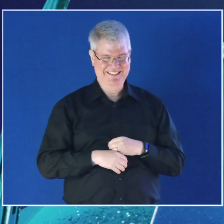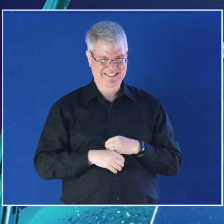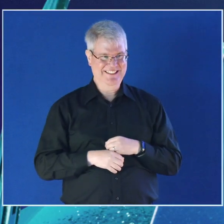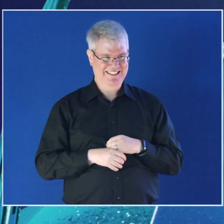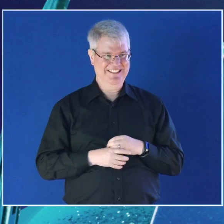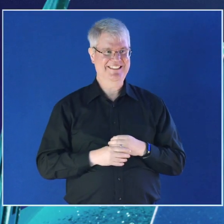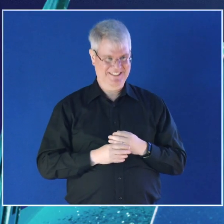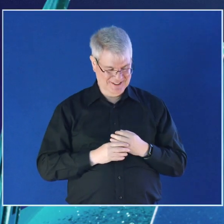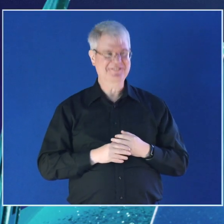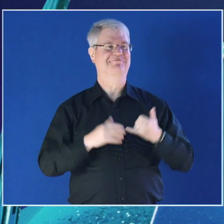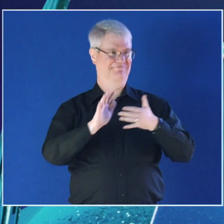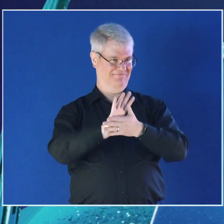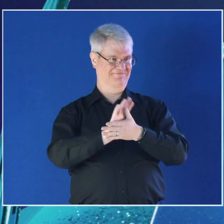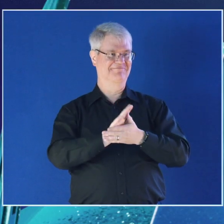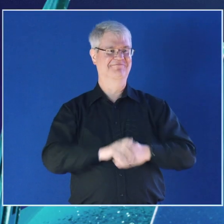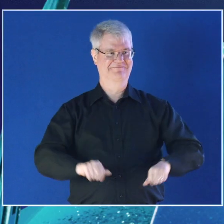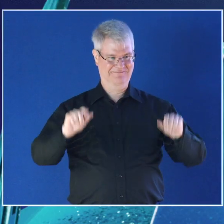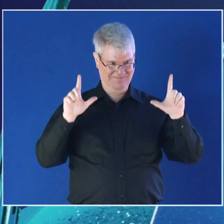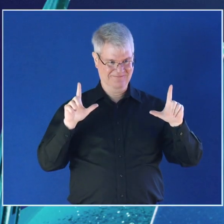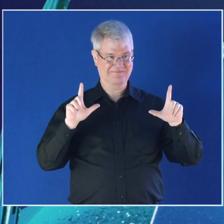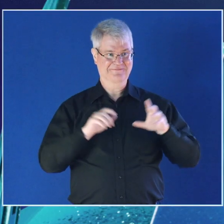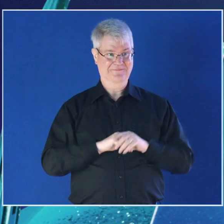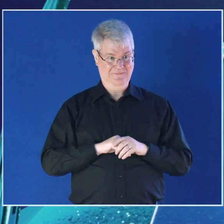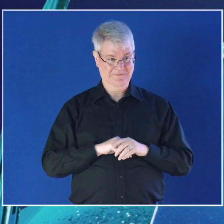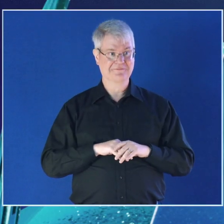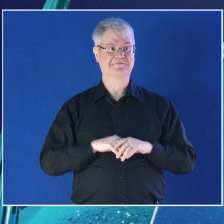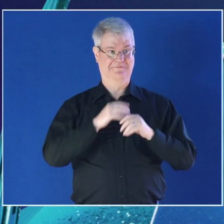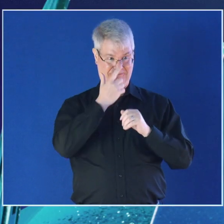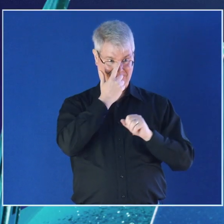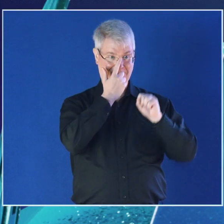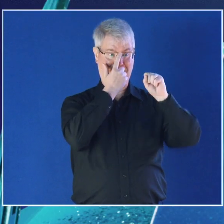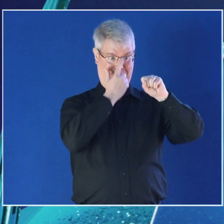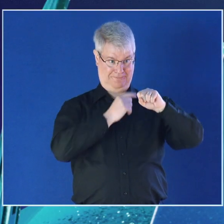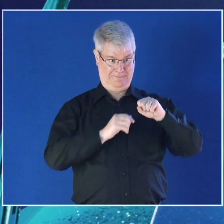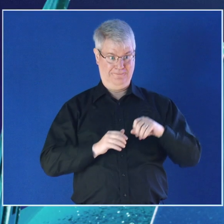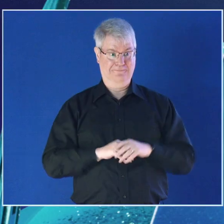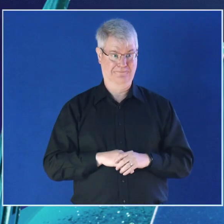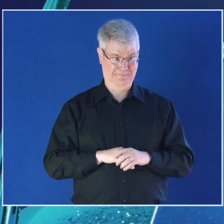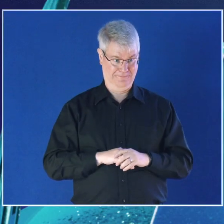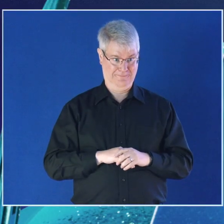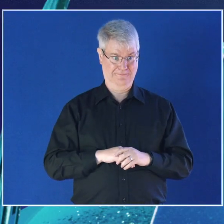In this video, I'm creating an executive document